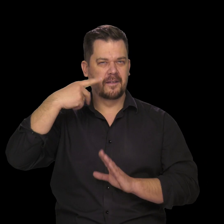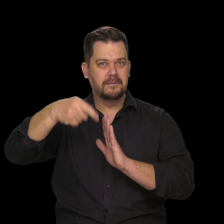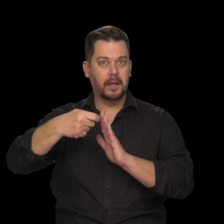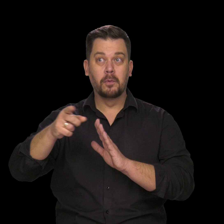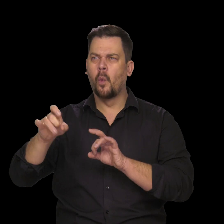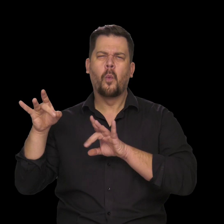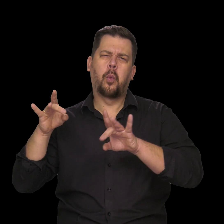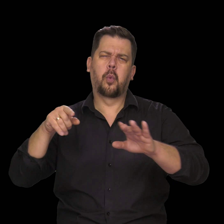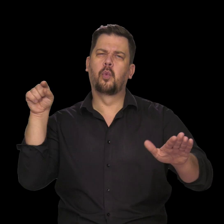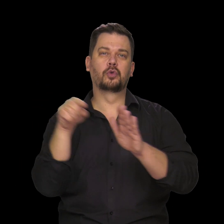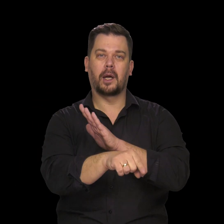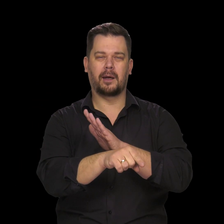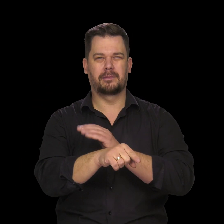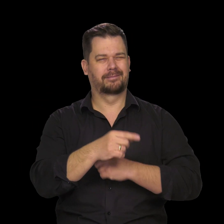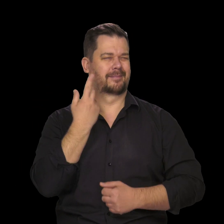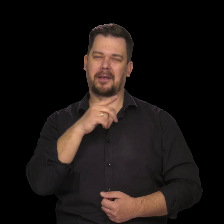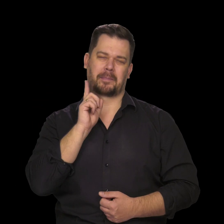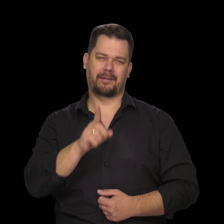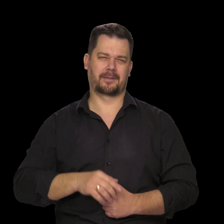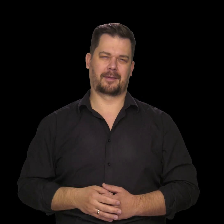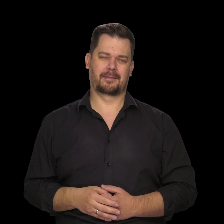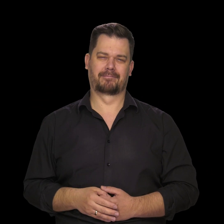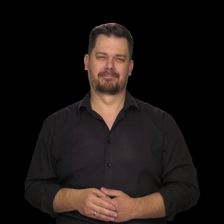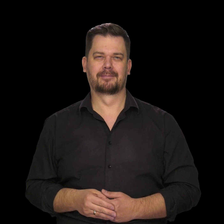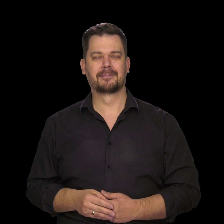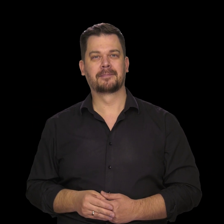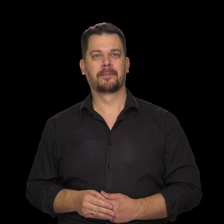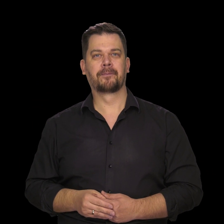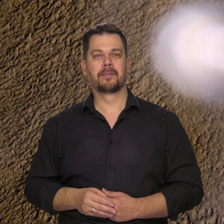A Martian storm would be harmless for equipment and people. Even if it blows hard,